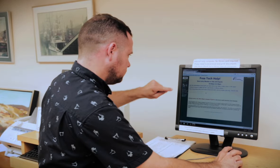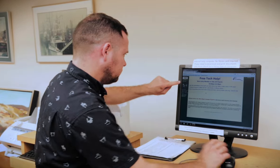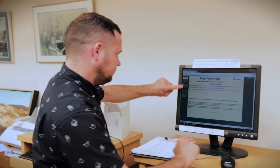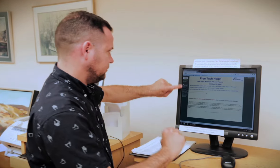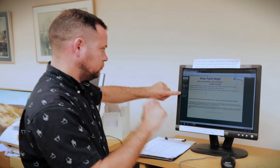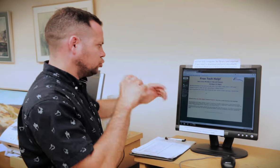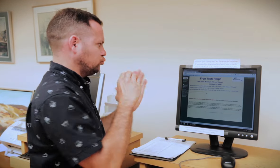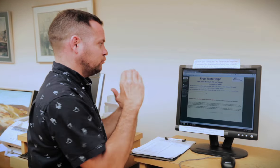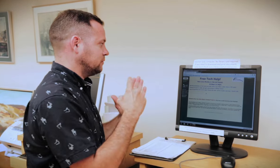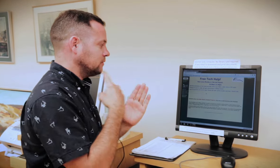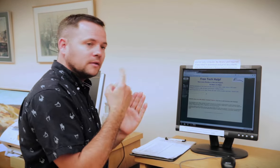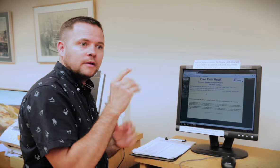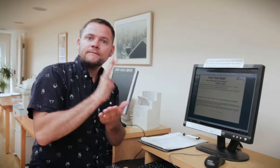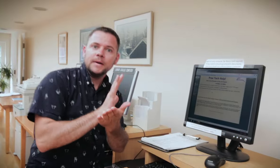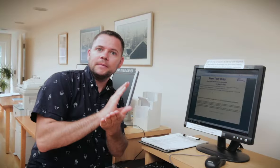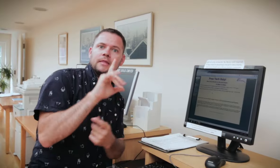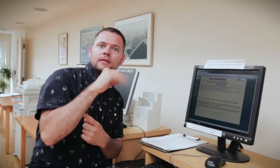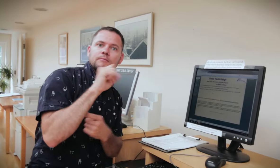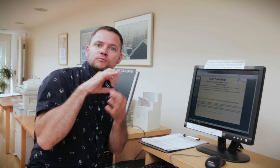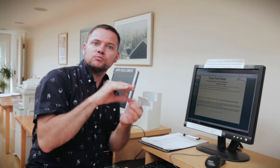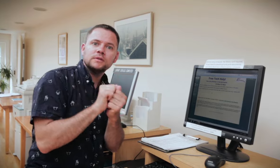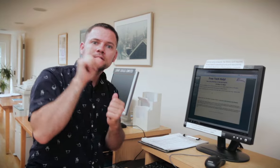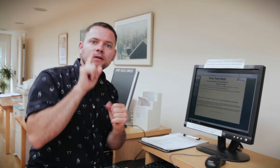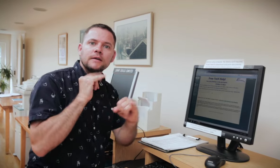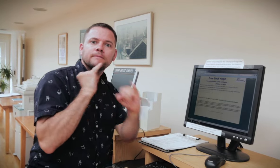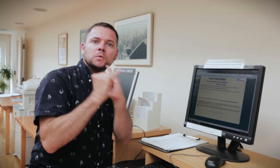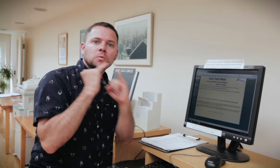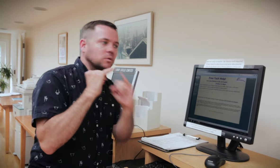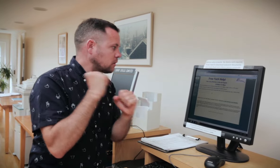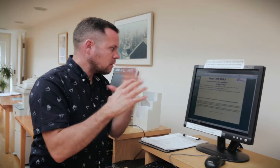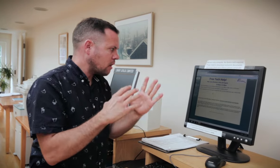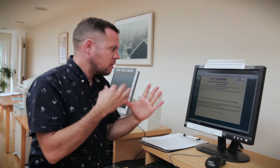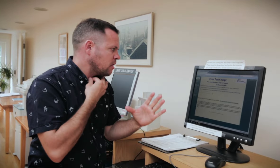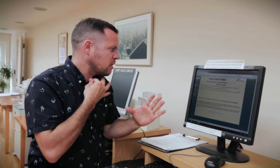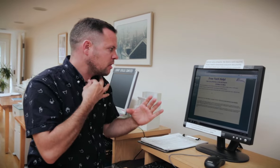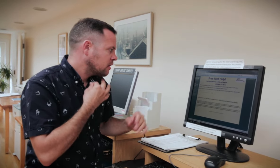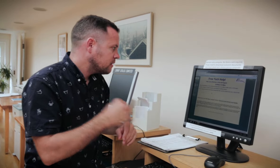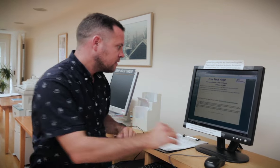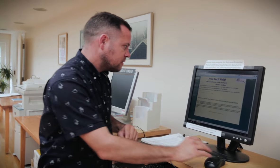And you'll see film clips relating to the deaf community.